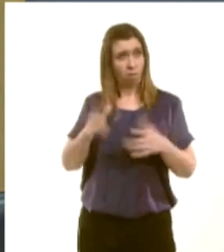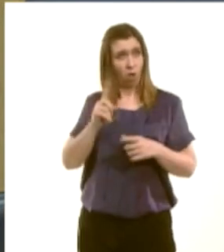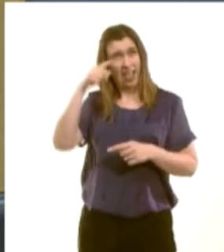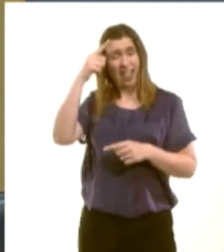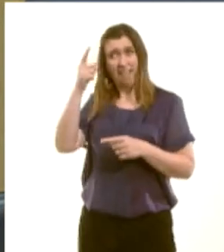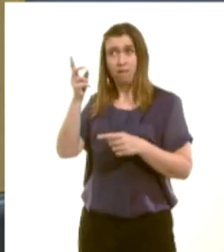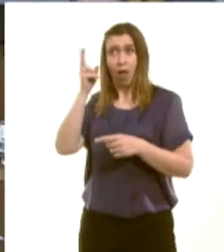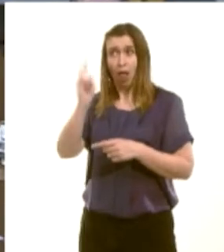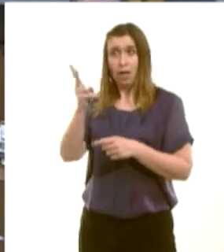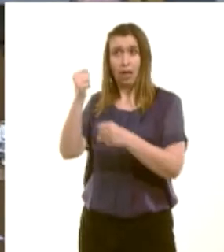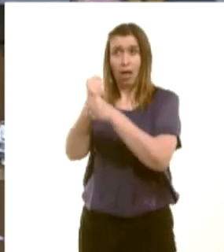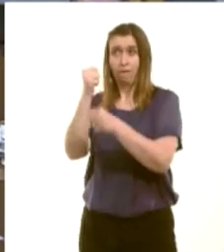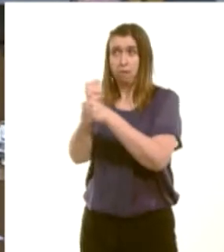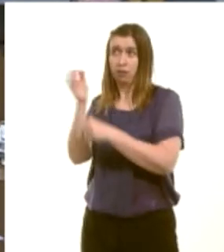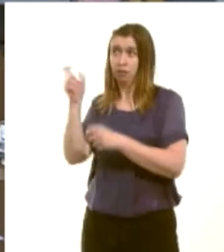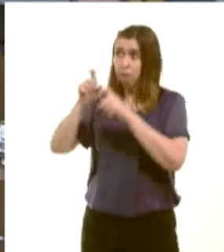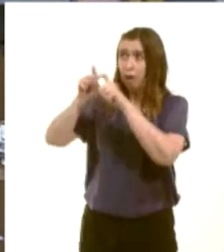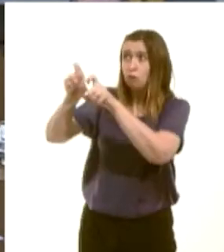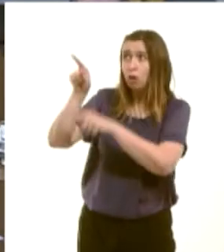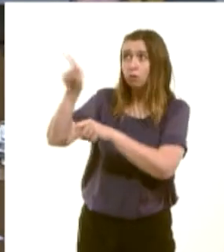find its way back into Government? Carwyn Jones: Well, the plans the Chancellor